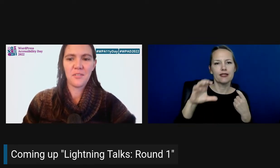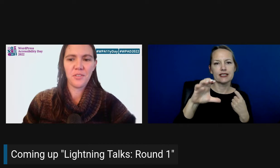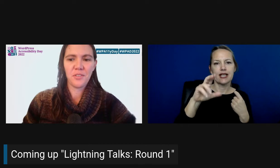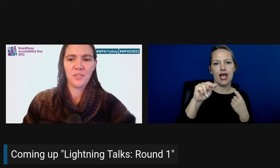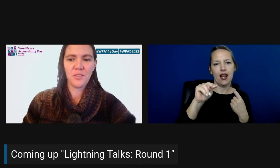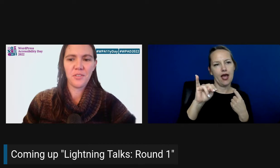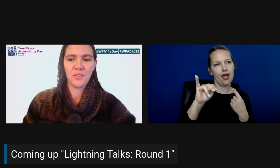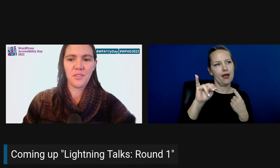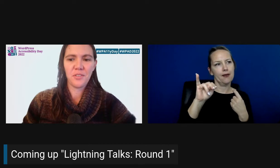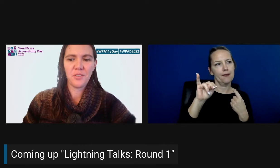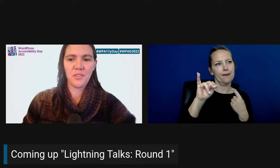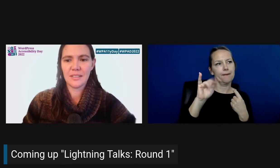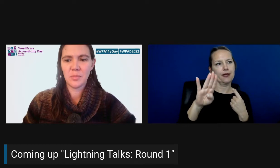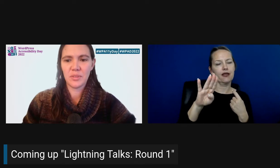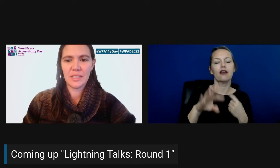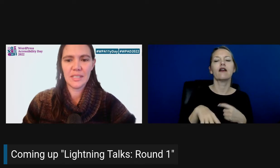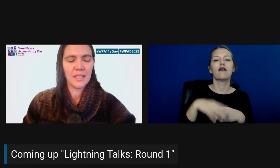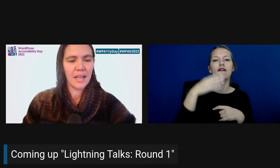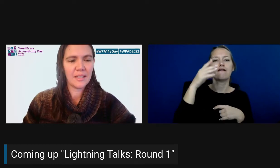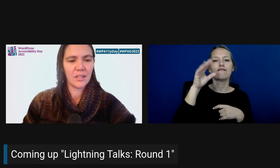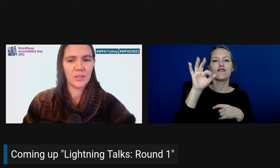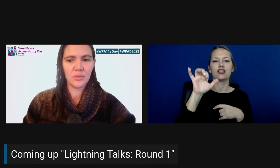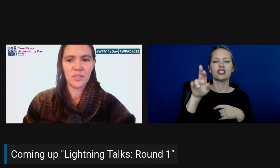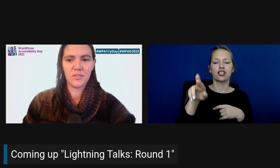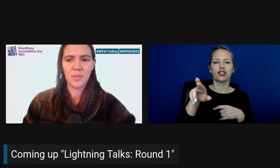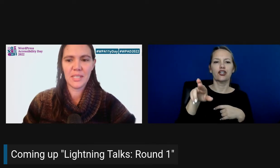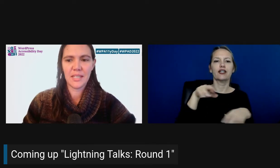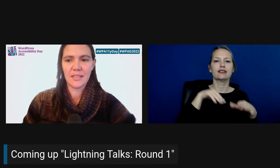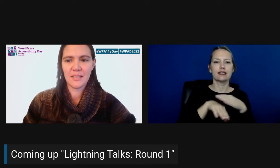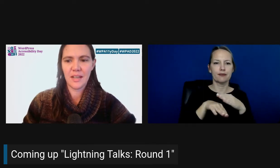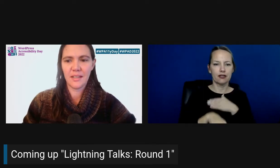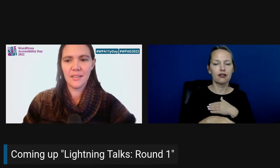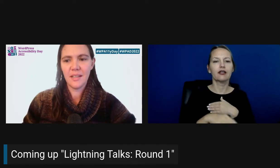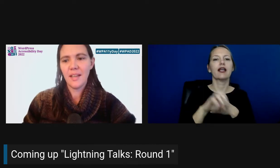Frontier digital accessibility and inclusive media and design.